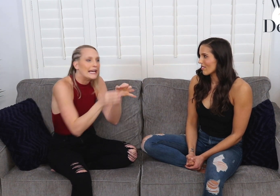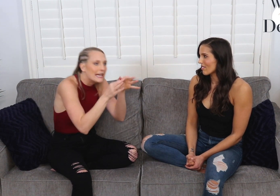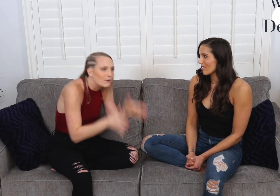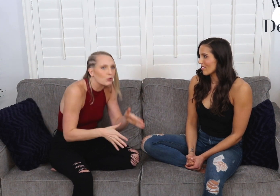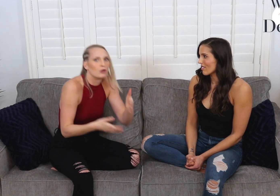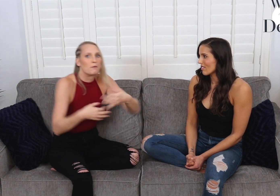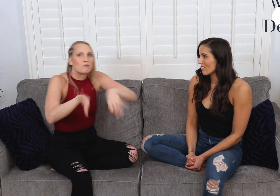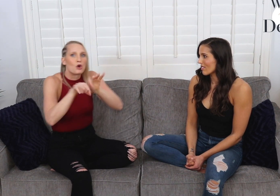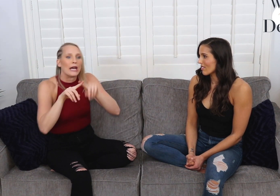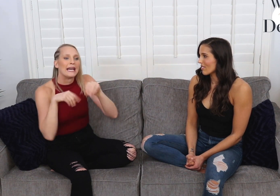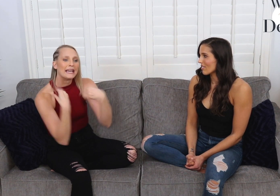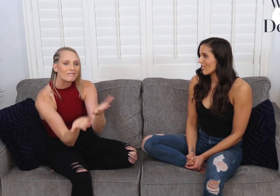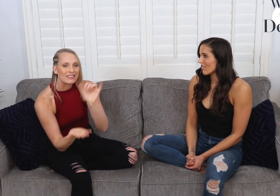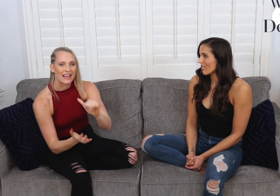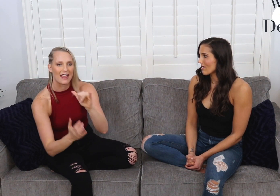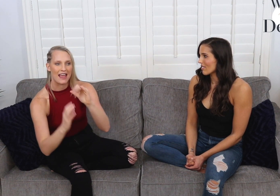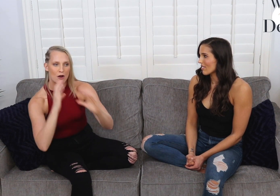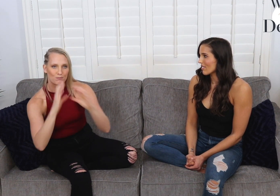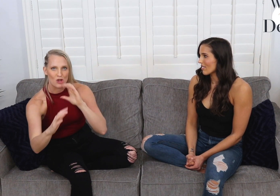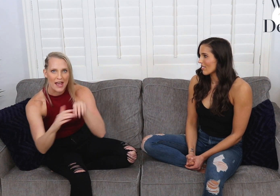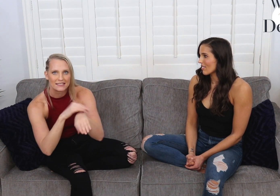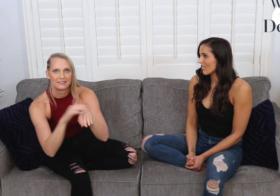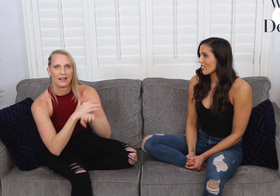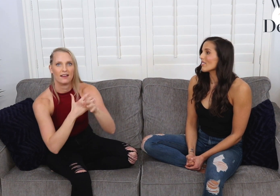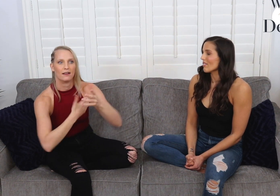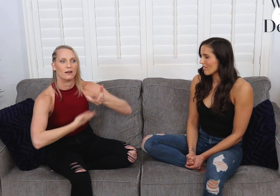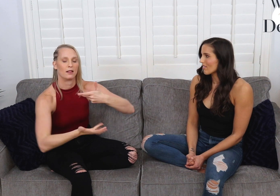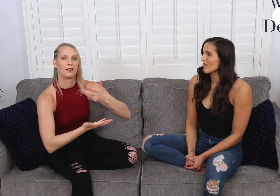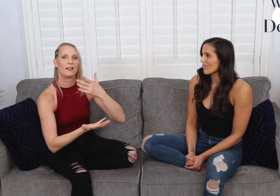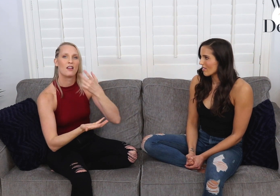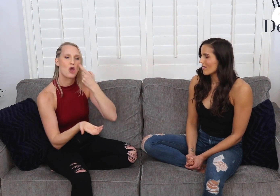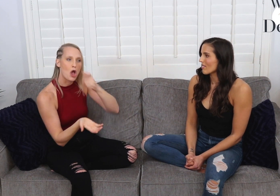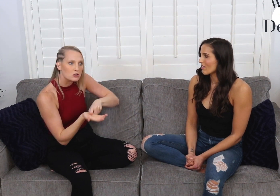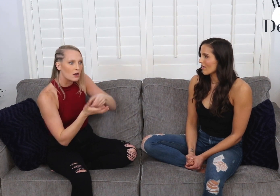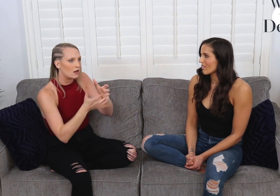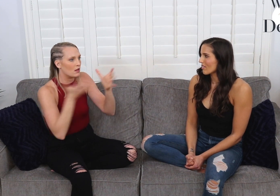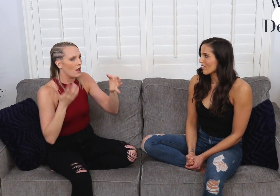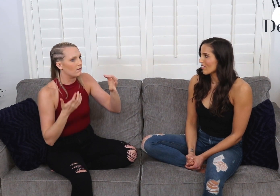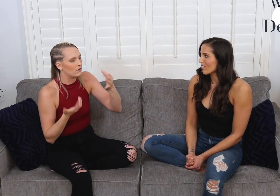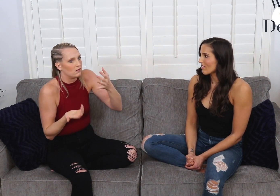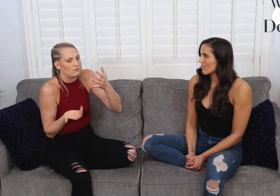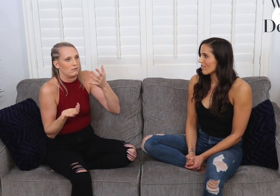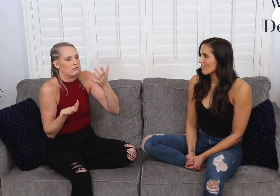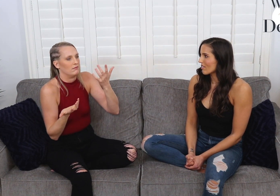and why it's important to bring in an interpreter, and provide that communication access. During my presentations,